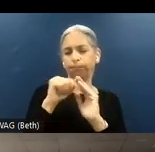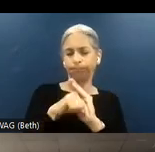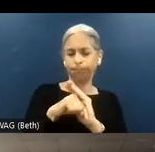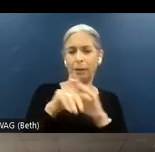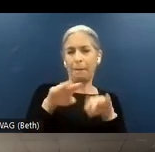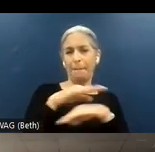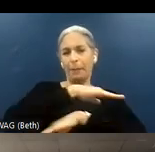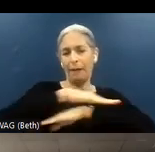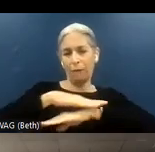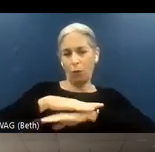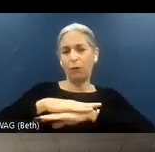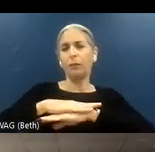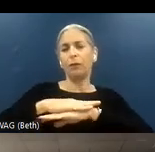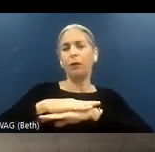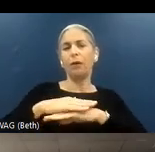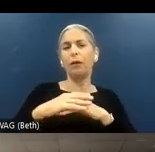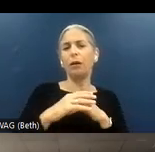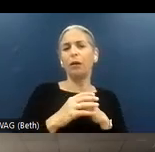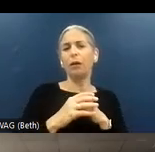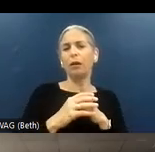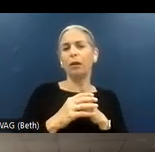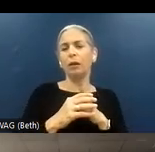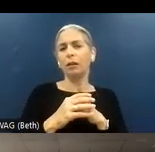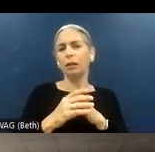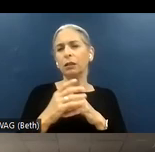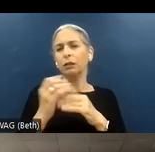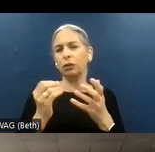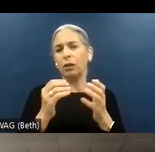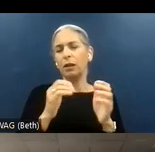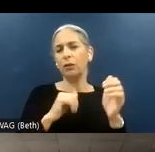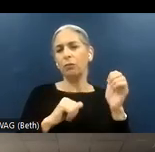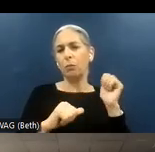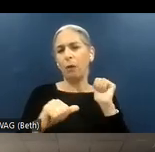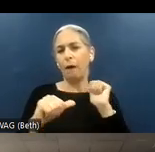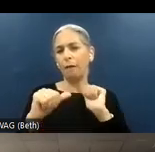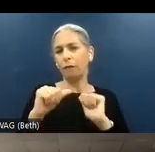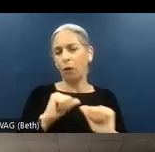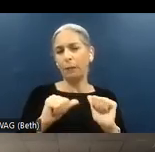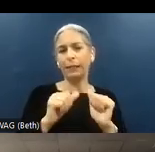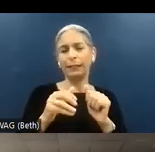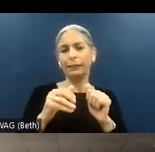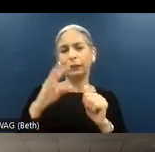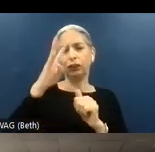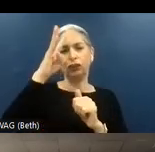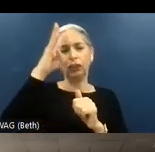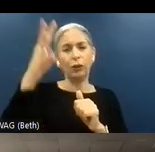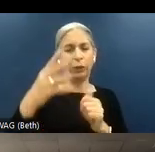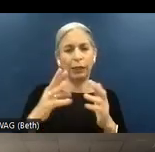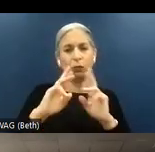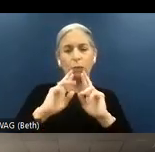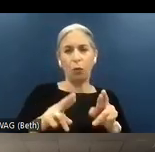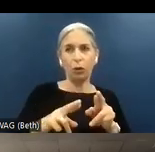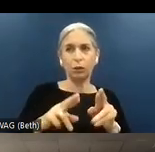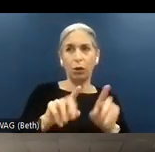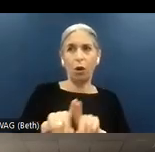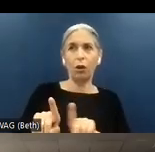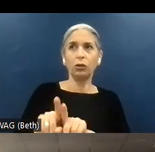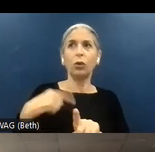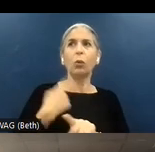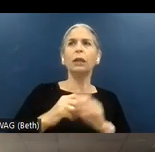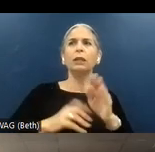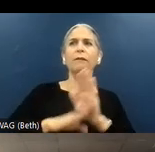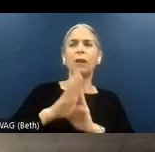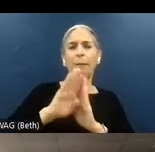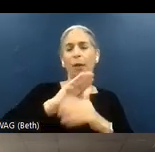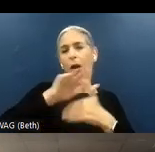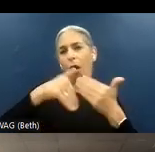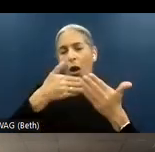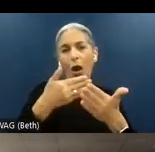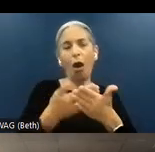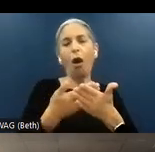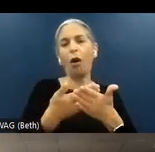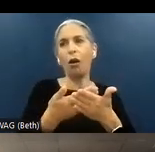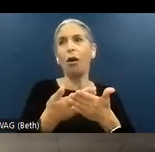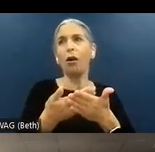particular in performing generating reports. And then we also developed all the automation